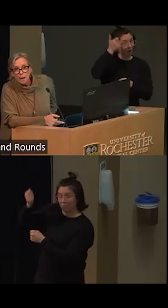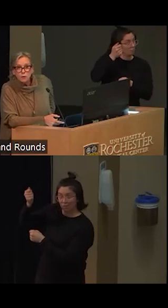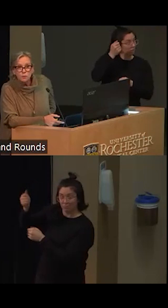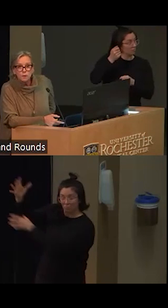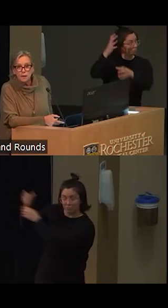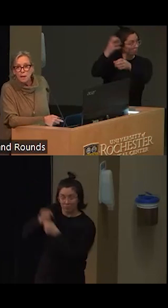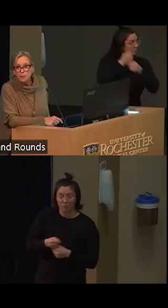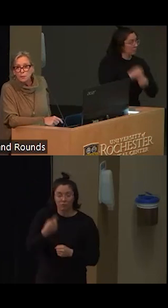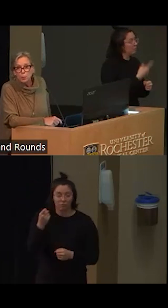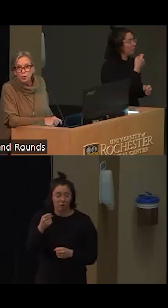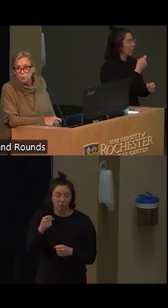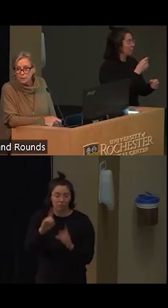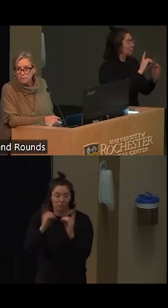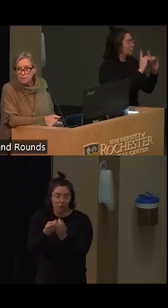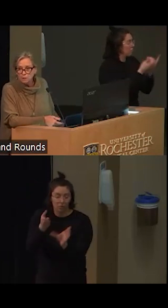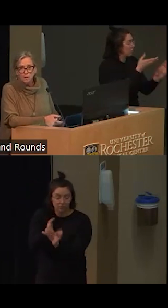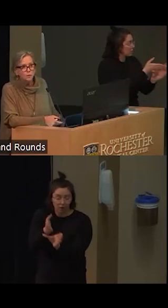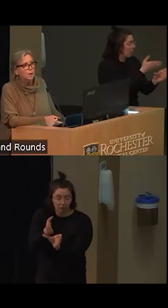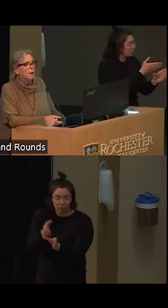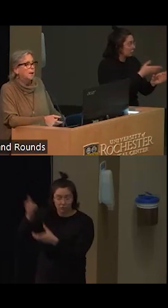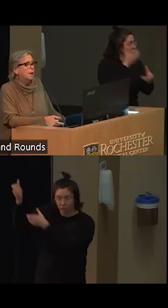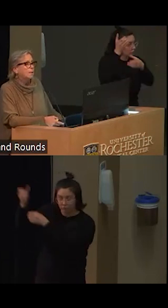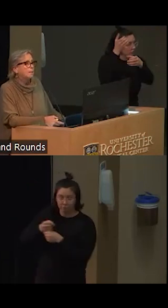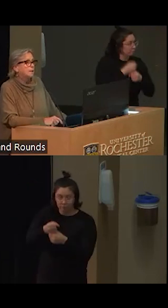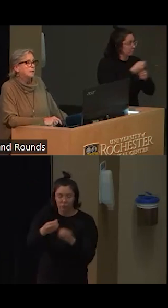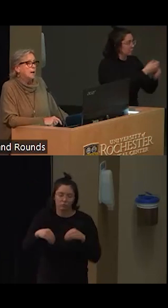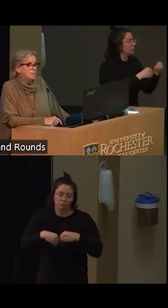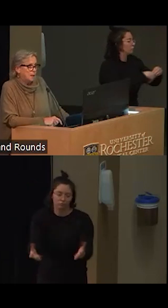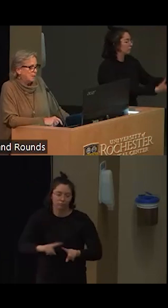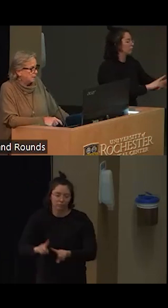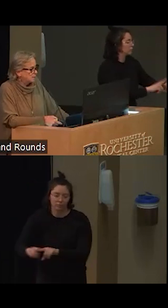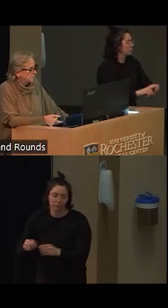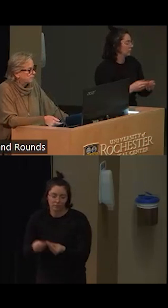Psychiatry to help support training materials and the calm down methods